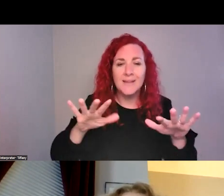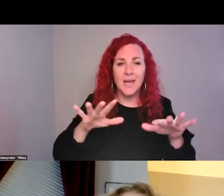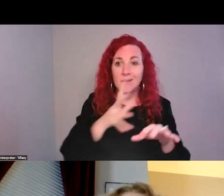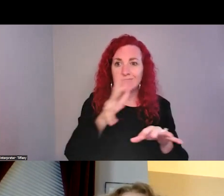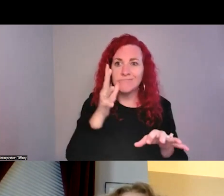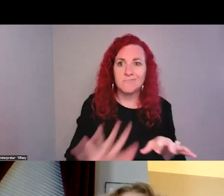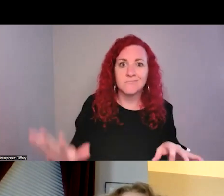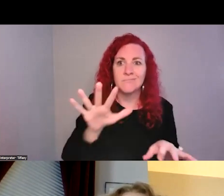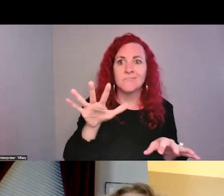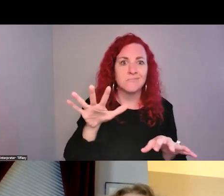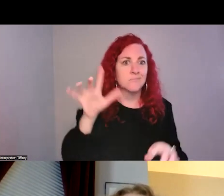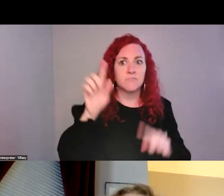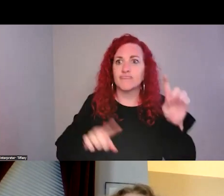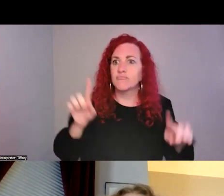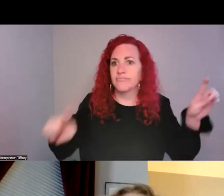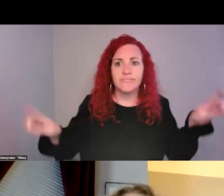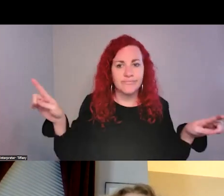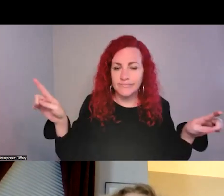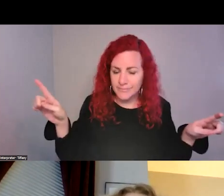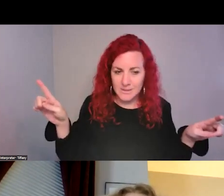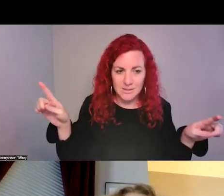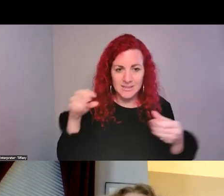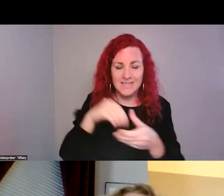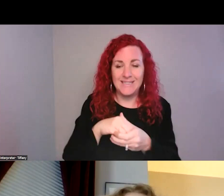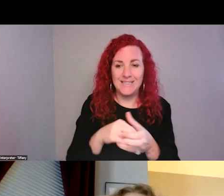WE HAVE A LOT OF DIVERSITY IN OUR REGION.